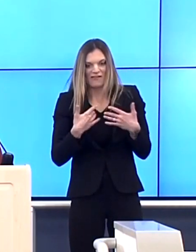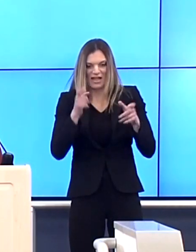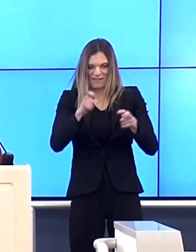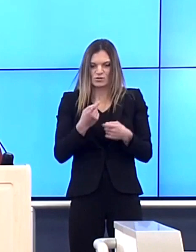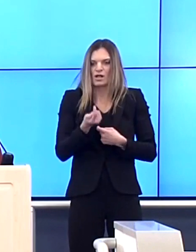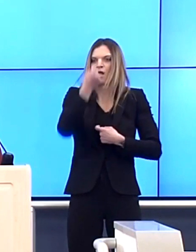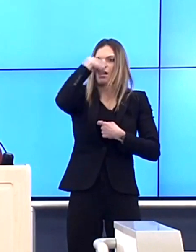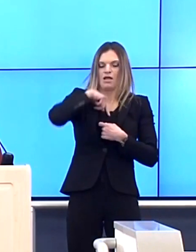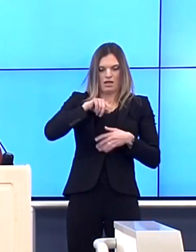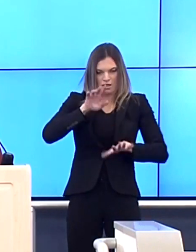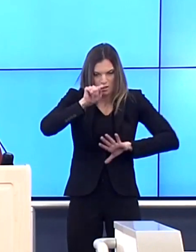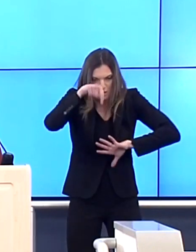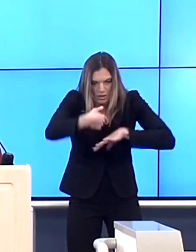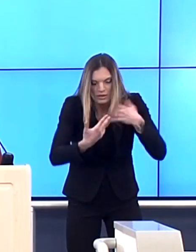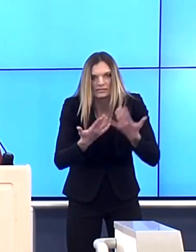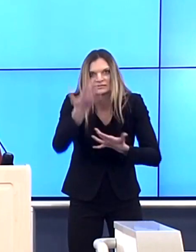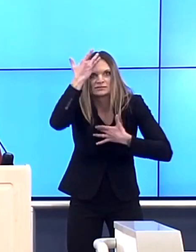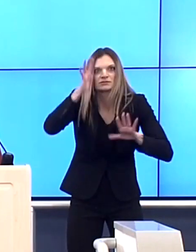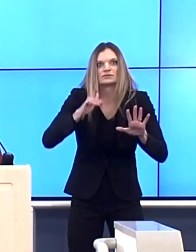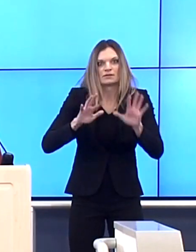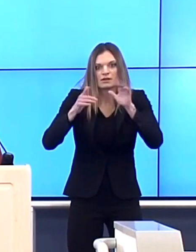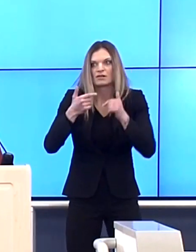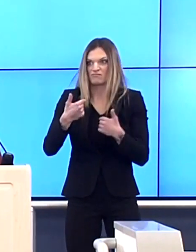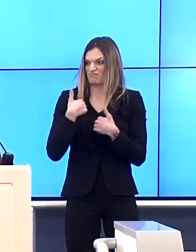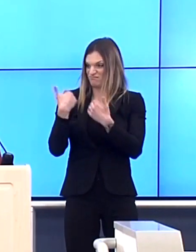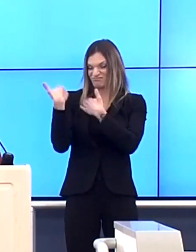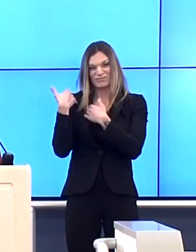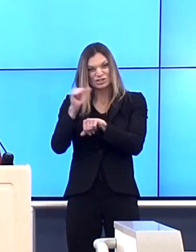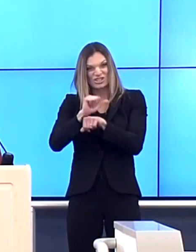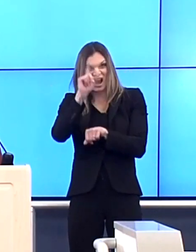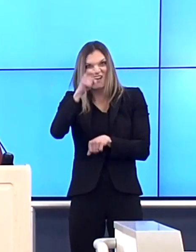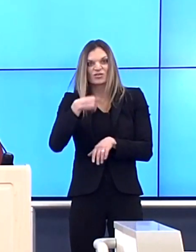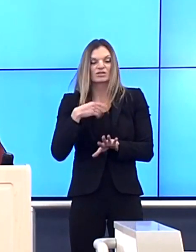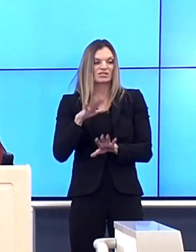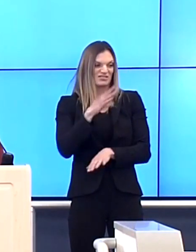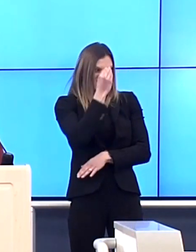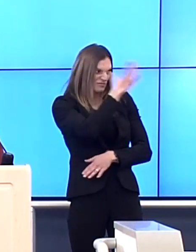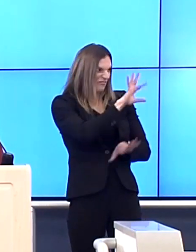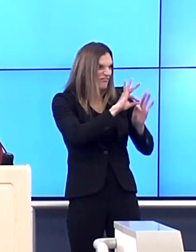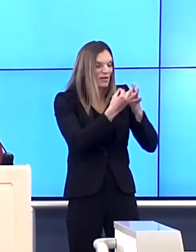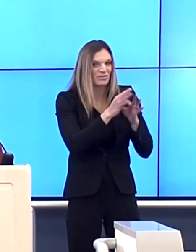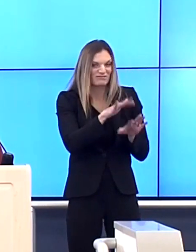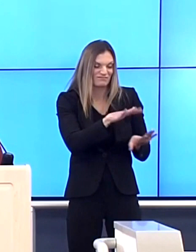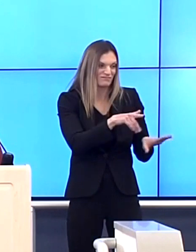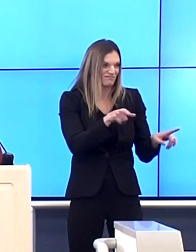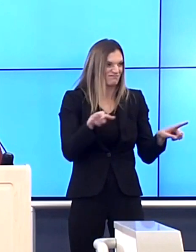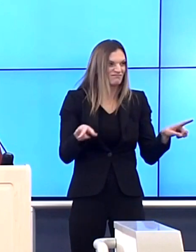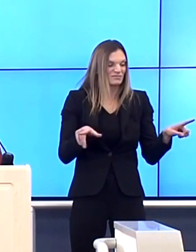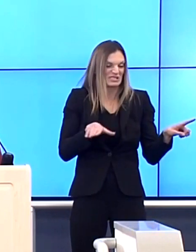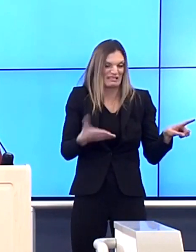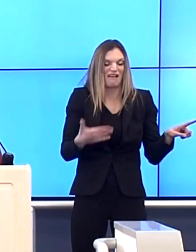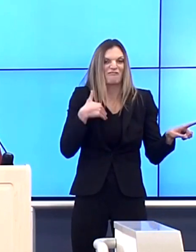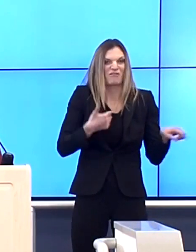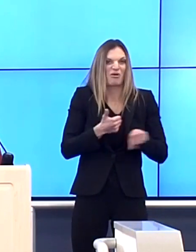ON A VENTILATOR. AND I’M OFTEN THE ONE WHO HAS TO AND I’M OFTEN THE ONE WHO HAS TO TELL A LOVED ONE THAT THEIR TELL A LOVED ONE THAT THEIR FAMILY MEMBER IS DEAD.